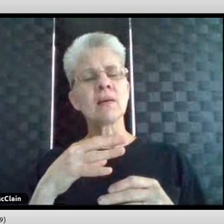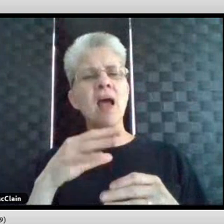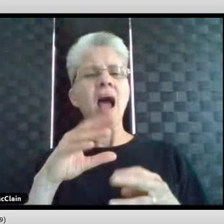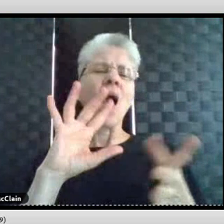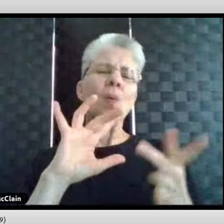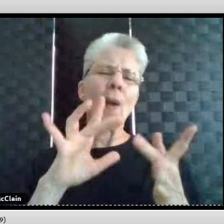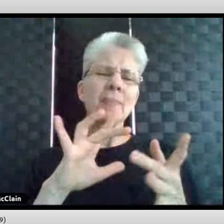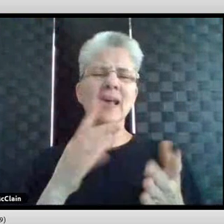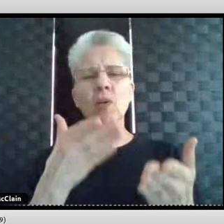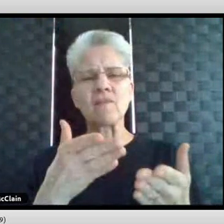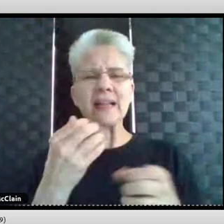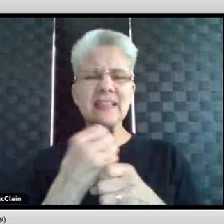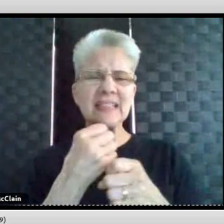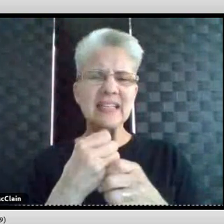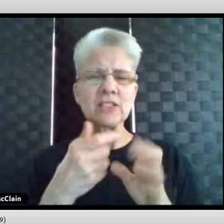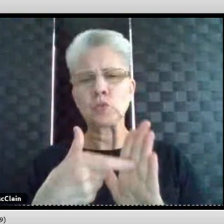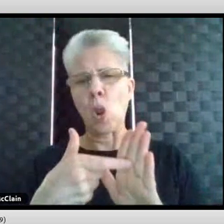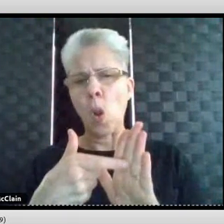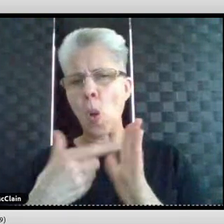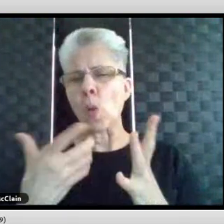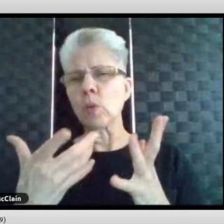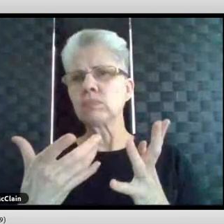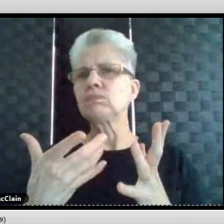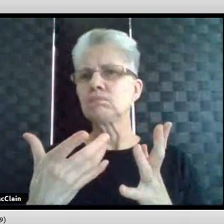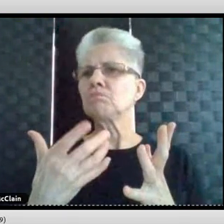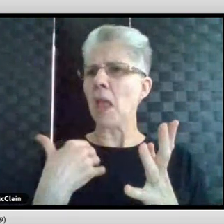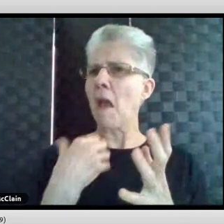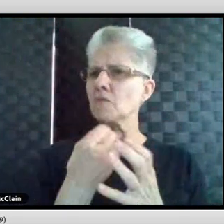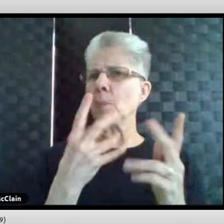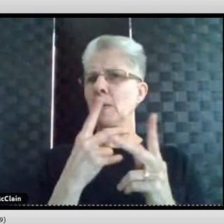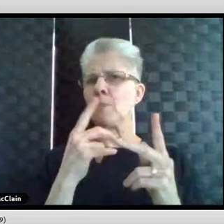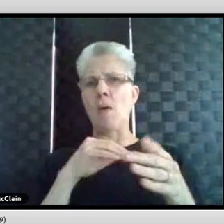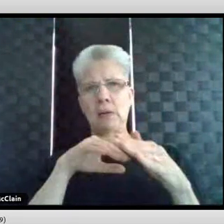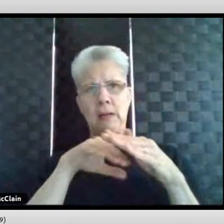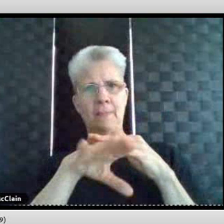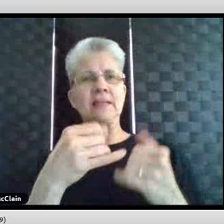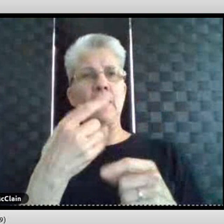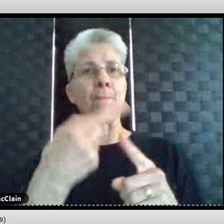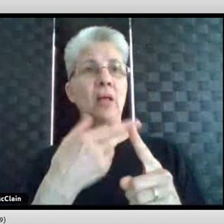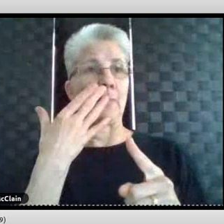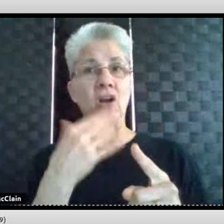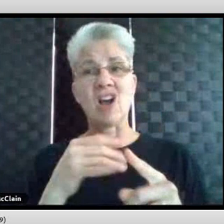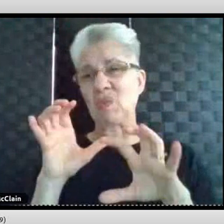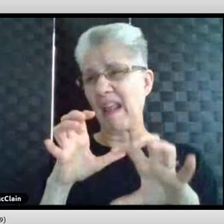usually, that will show -- We had fewer people actually walk in this month because it was raining all month,